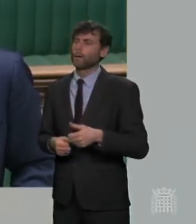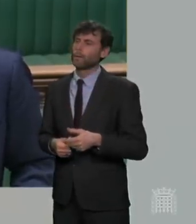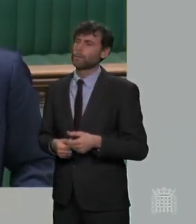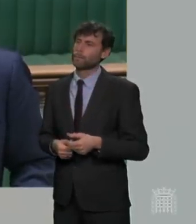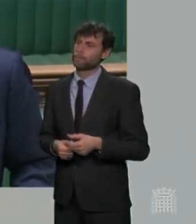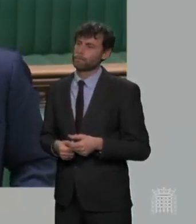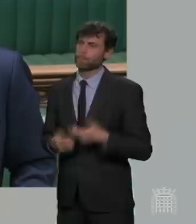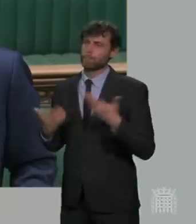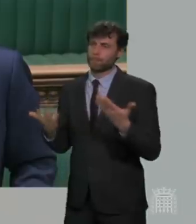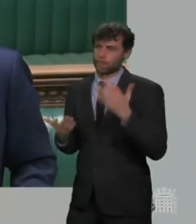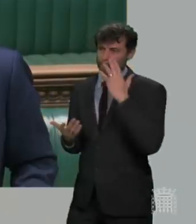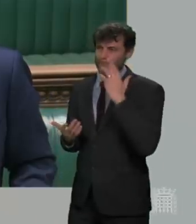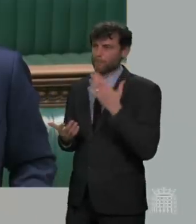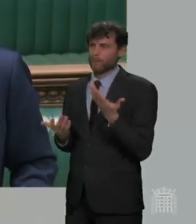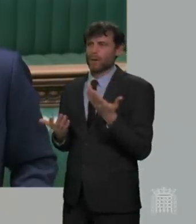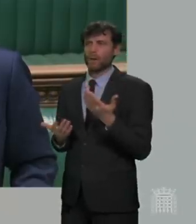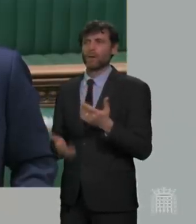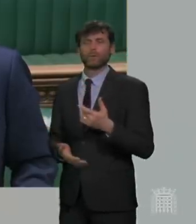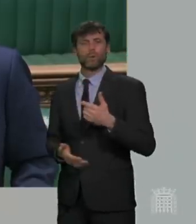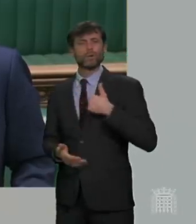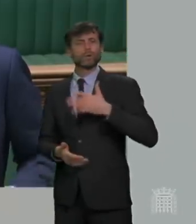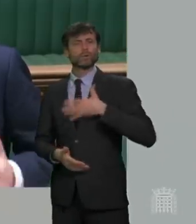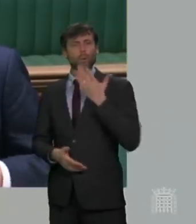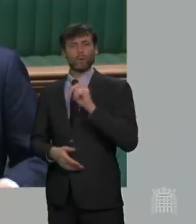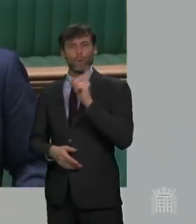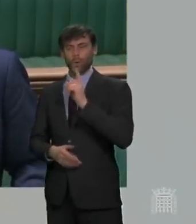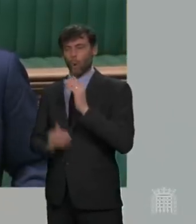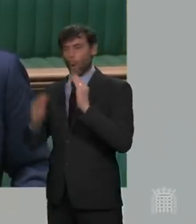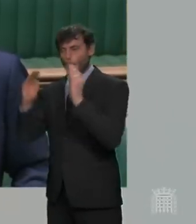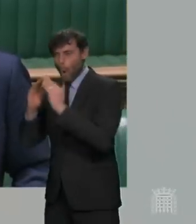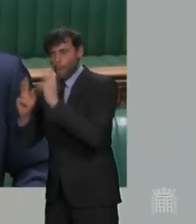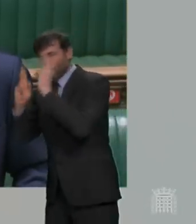services and cutting hair at home. It is very important that we revive high-street salons,